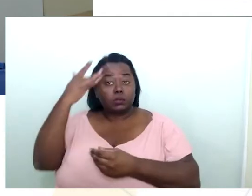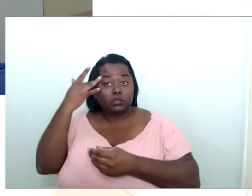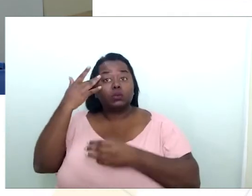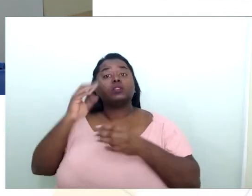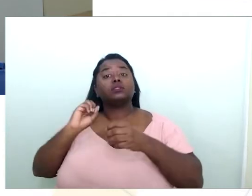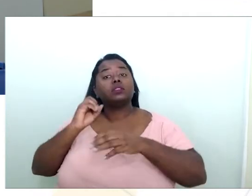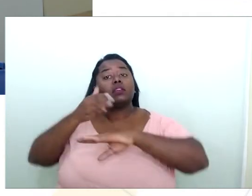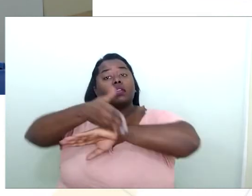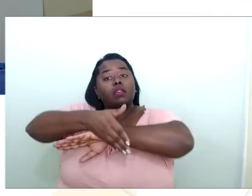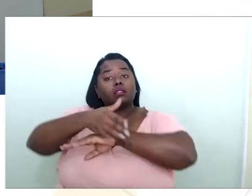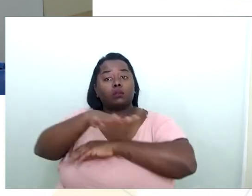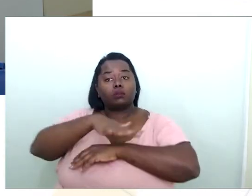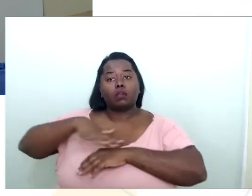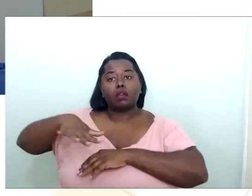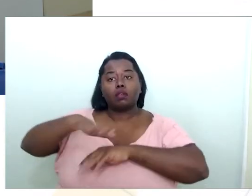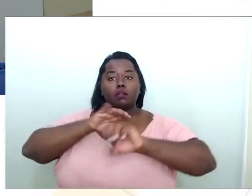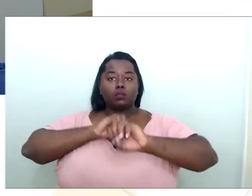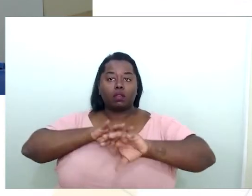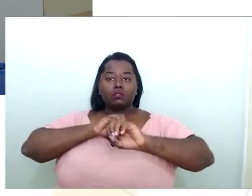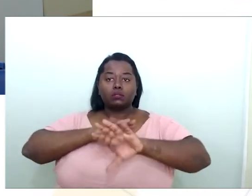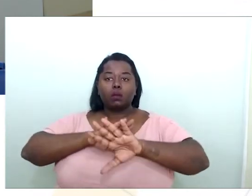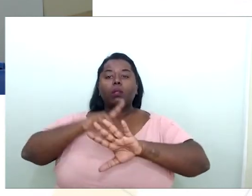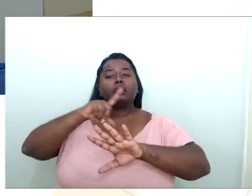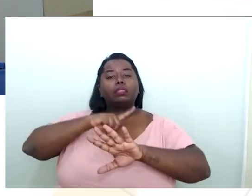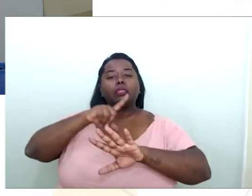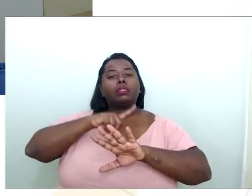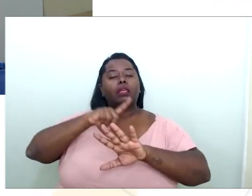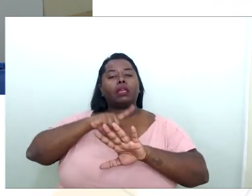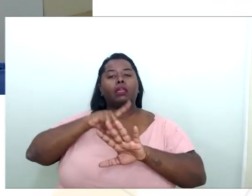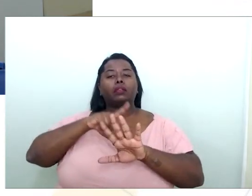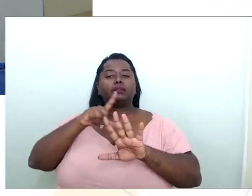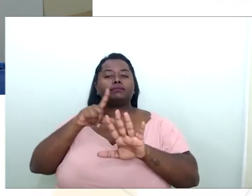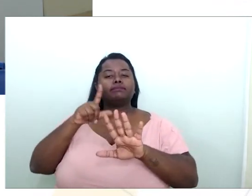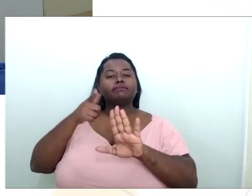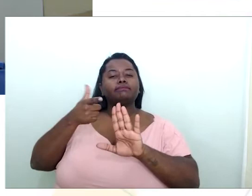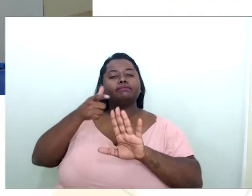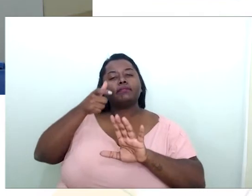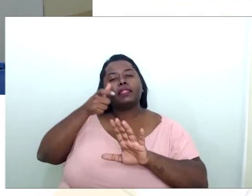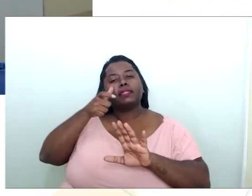educational arena come with a variety of intentions I mean another example that